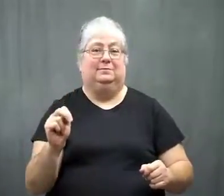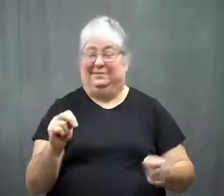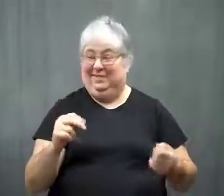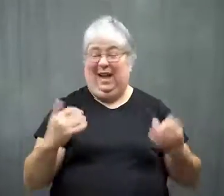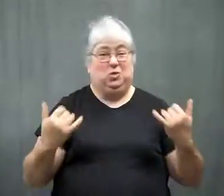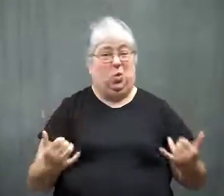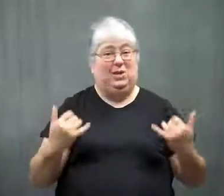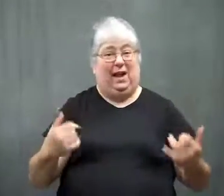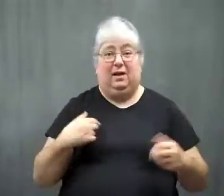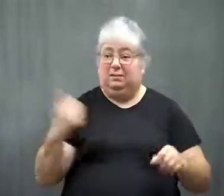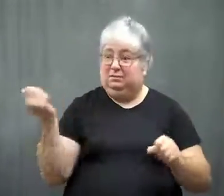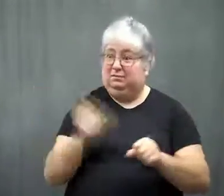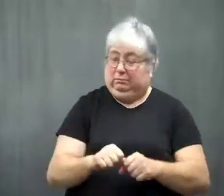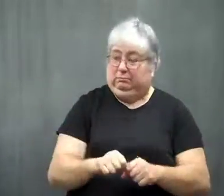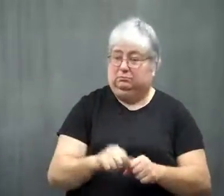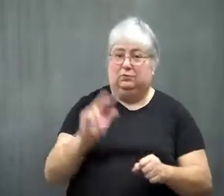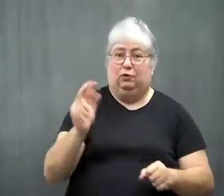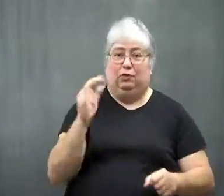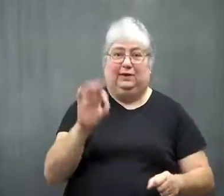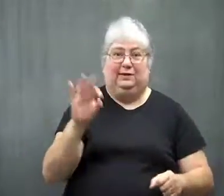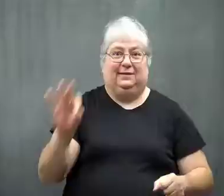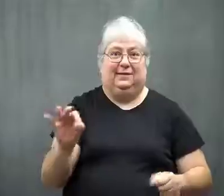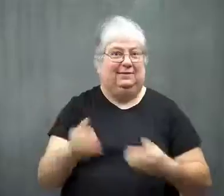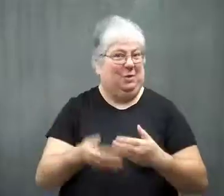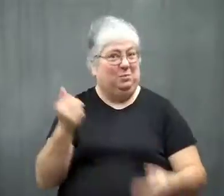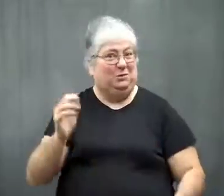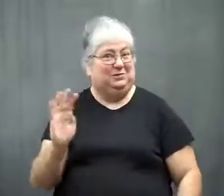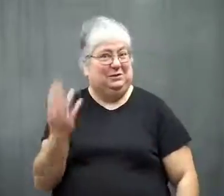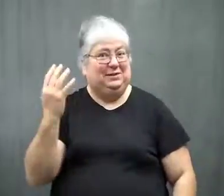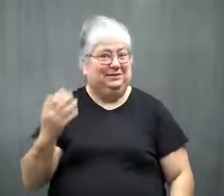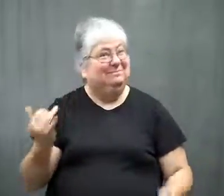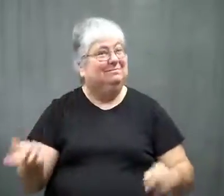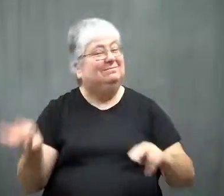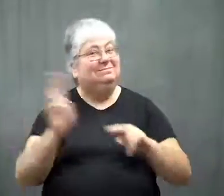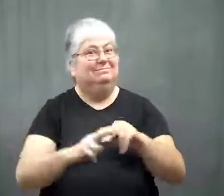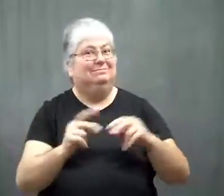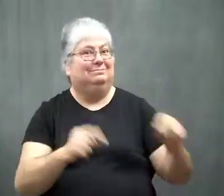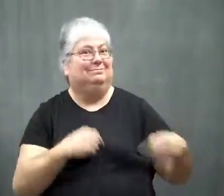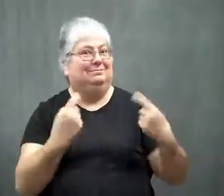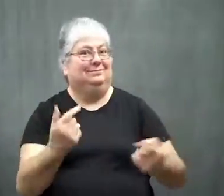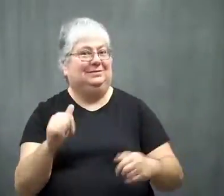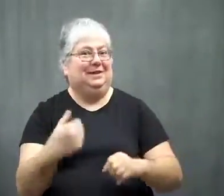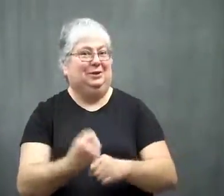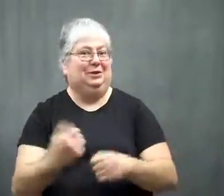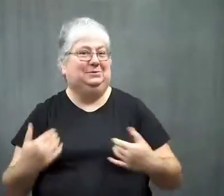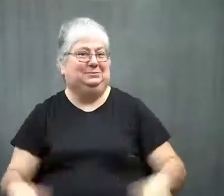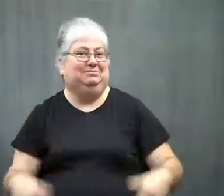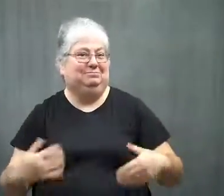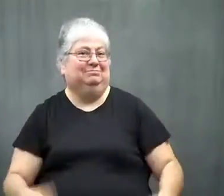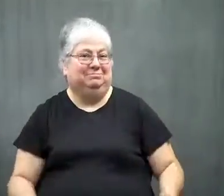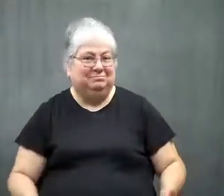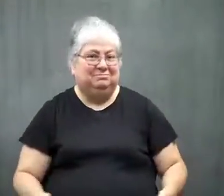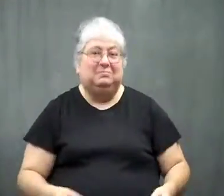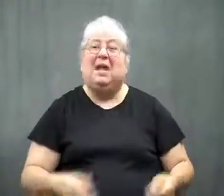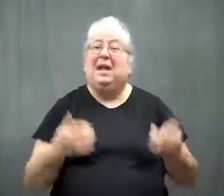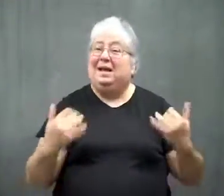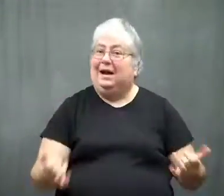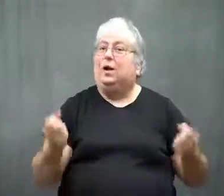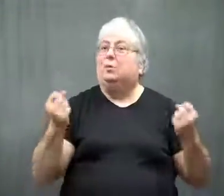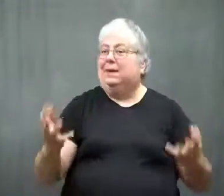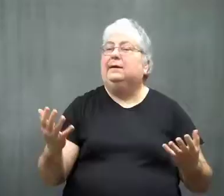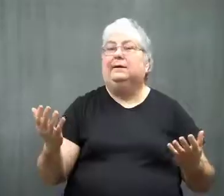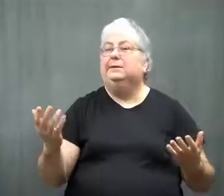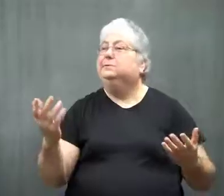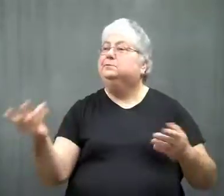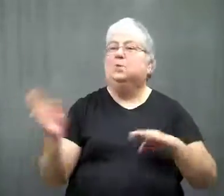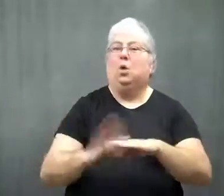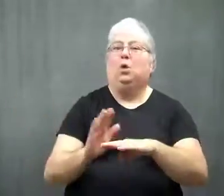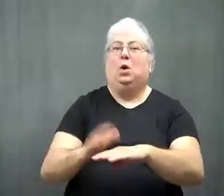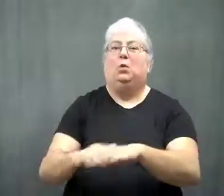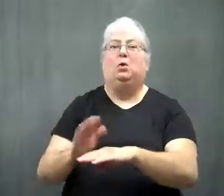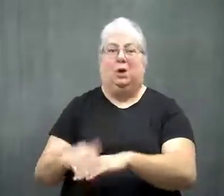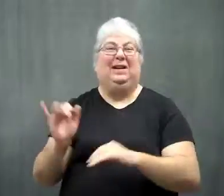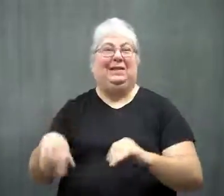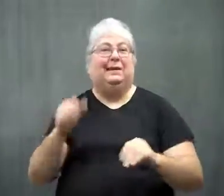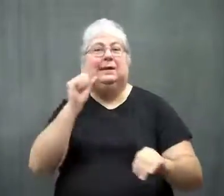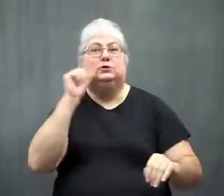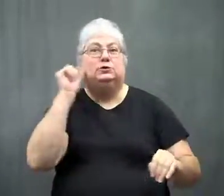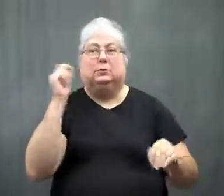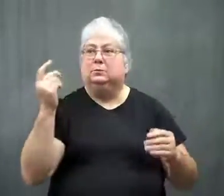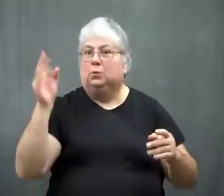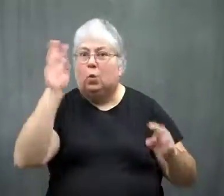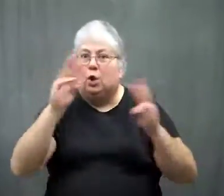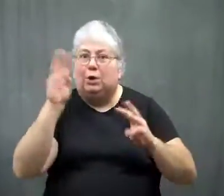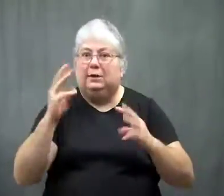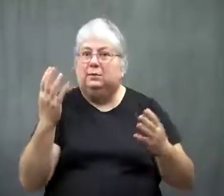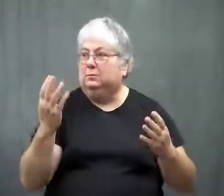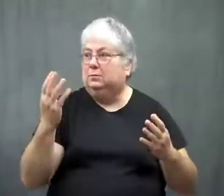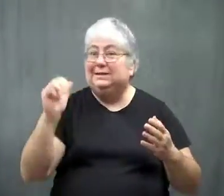I just got gas today, and it was $3.99 a gallon. Wow.. it's gone up since that year.